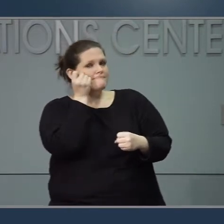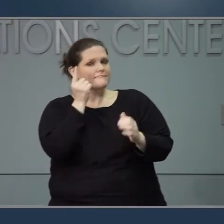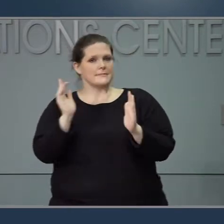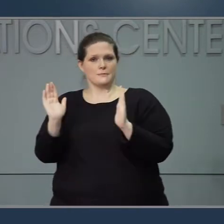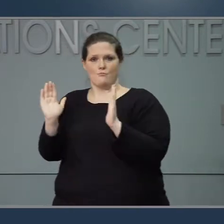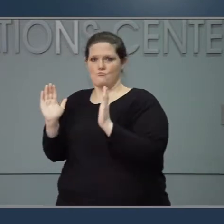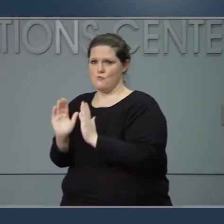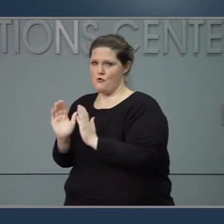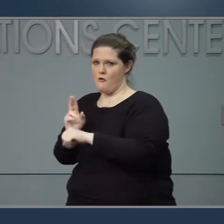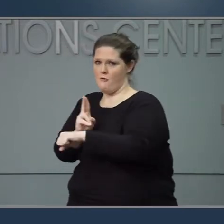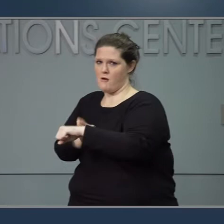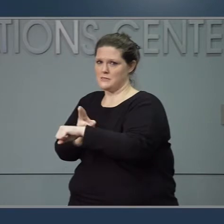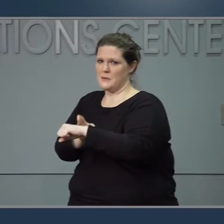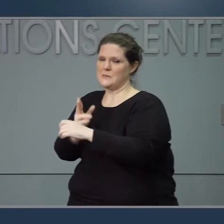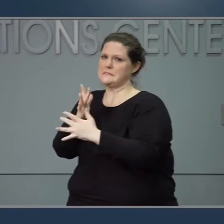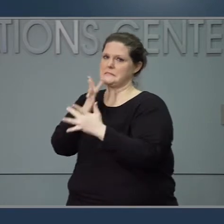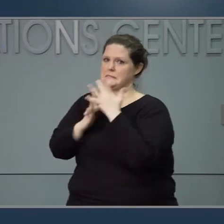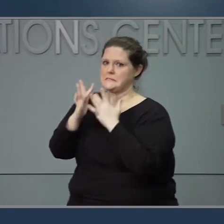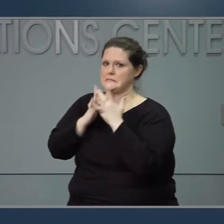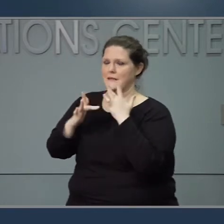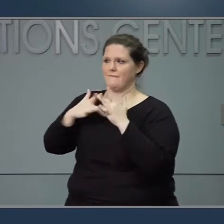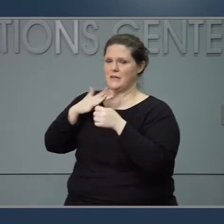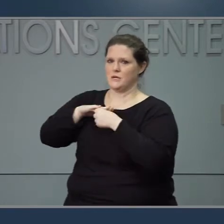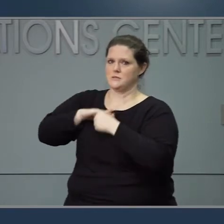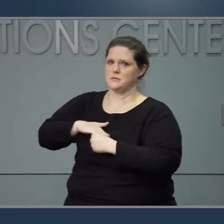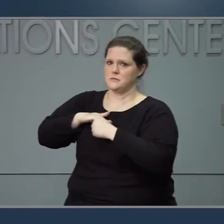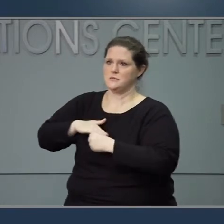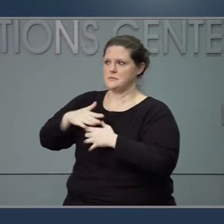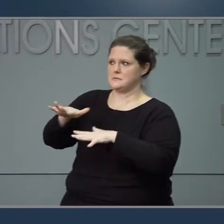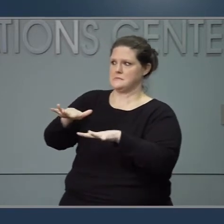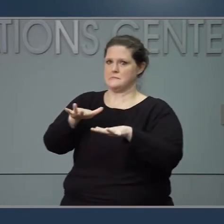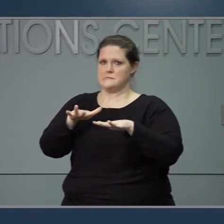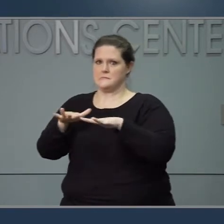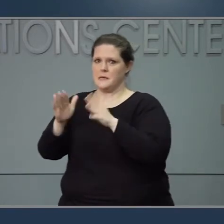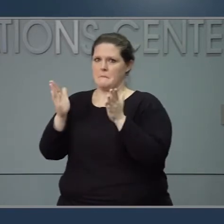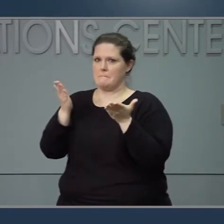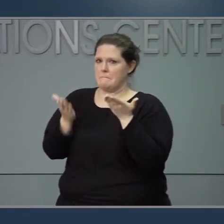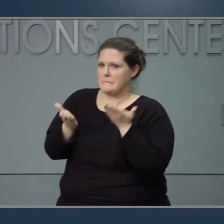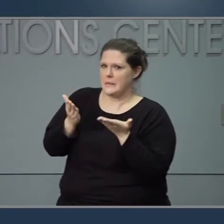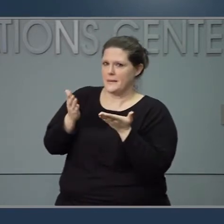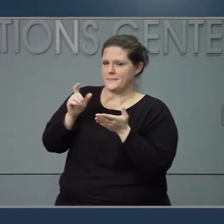JURAMENTO DE SER FIEL AL ESTADO DE CAROLINA DEL NORTE Y LO HE